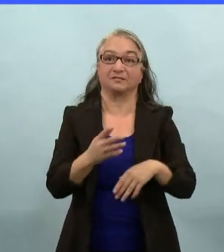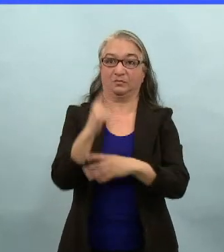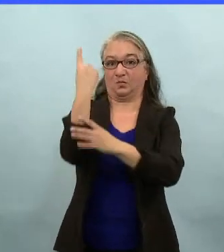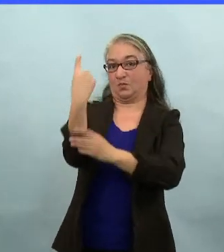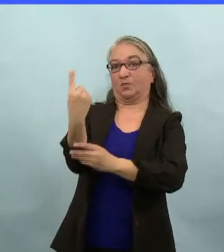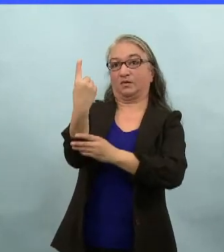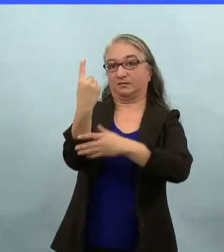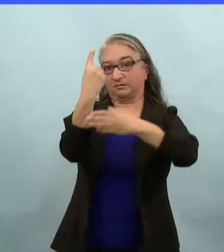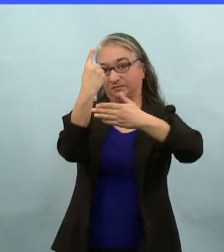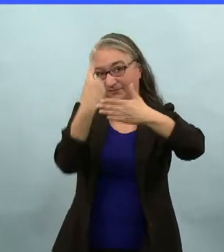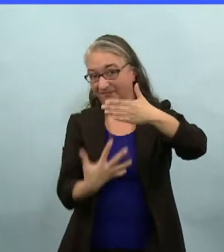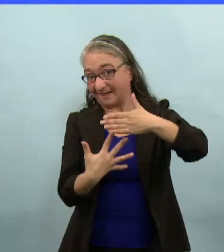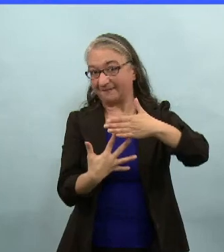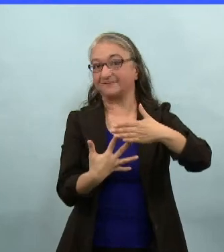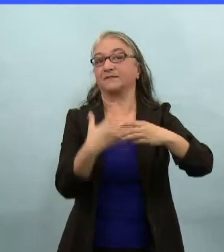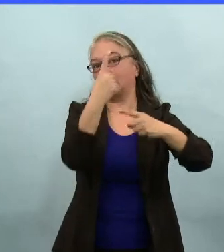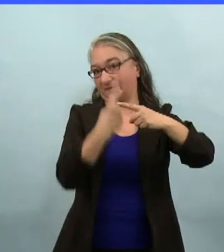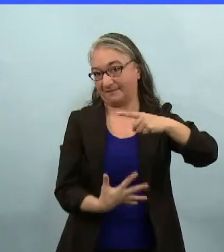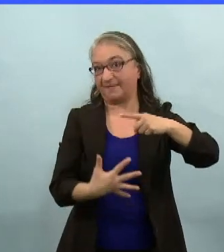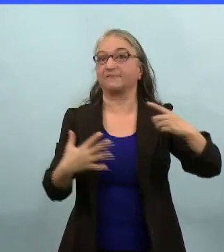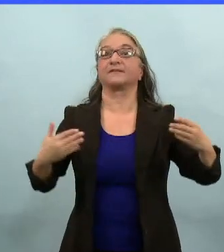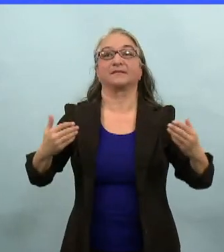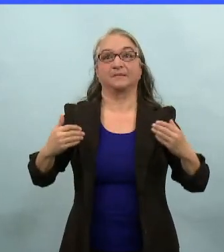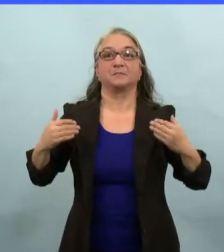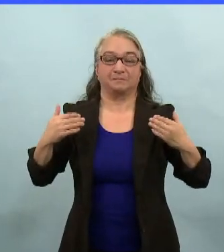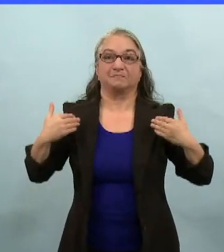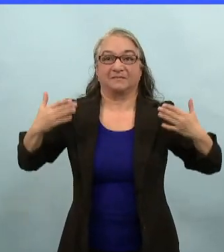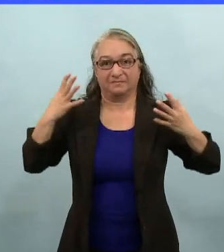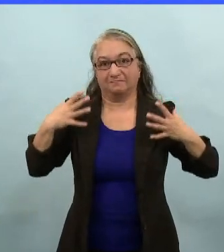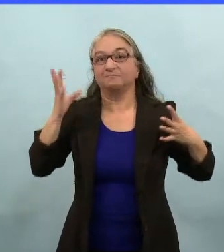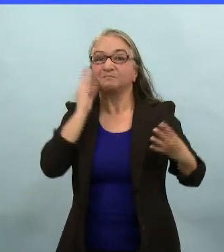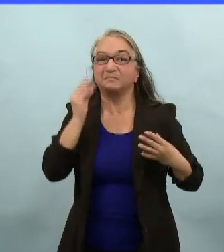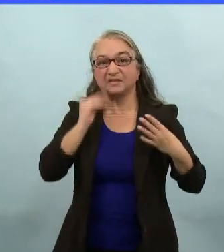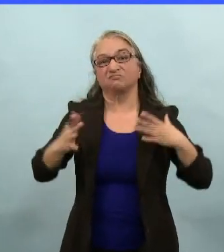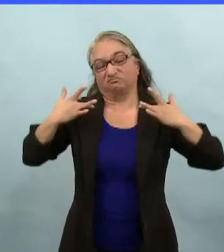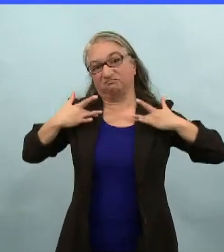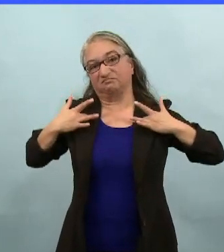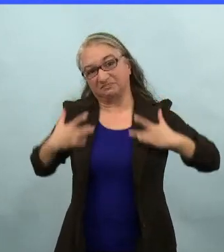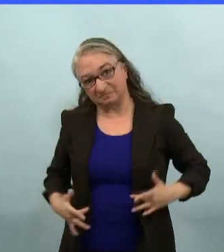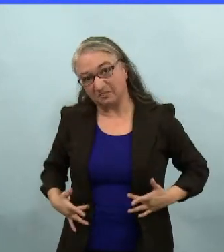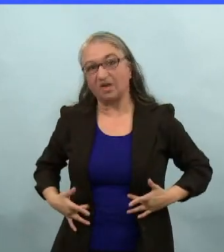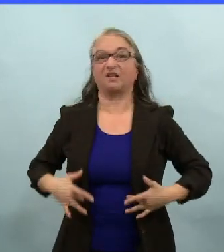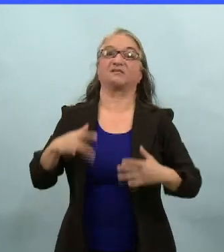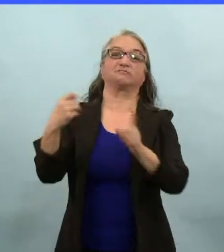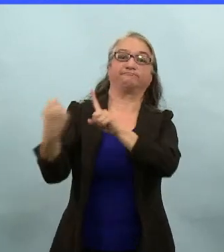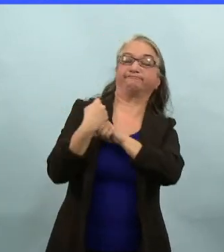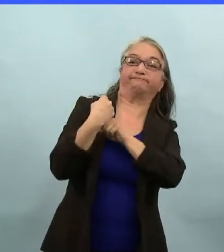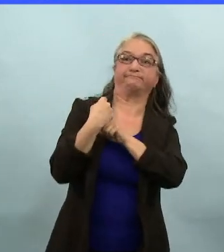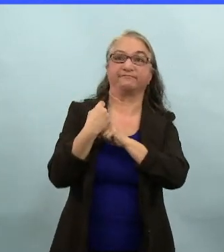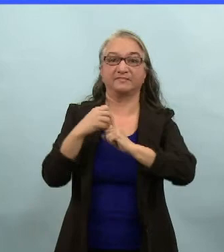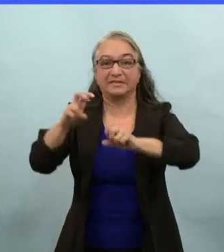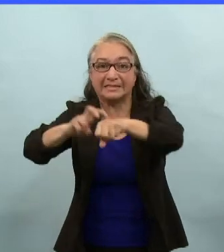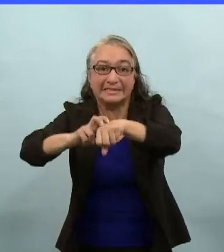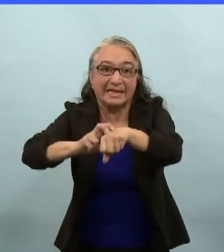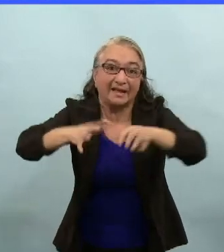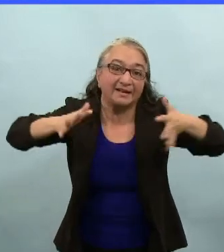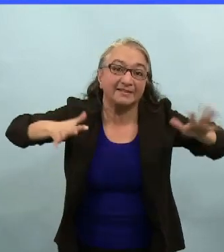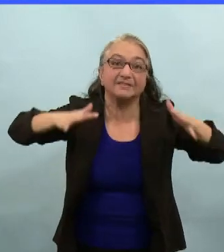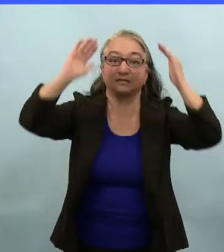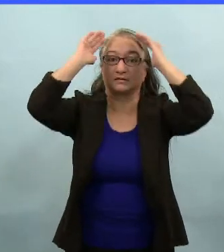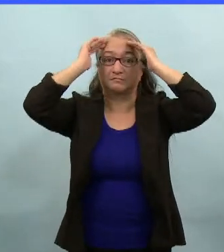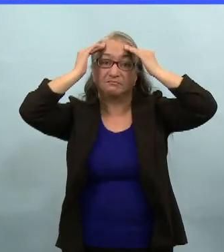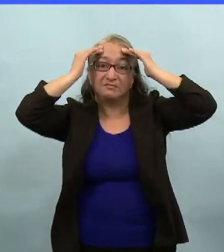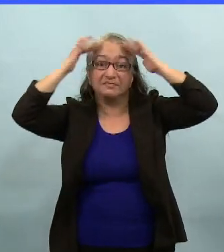experienced symptoms of depression anxiety and other post-traumatic stress in a survey conducted